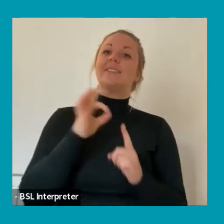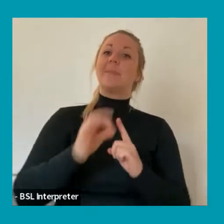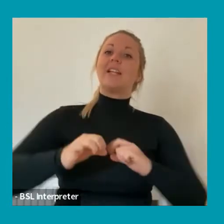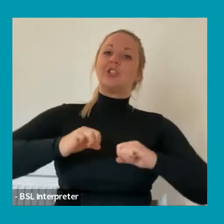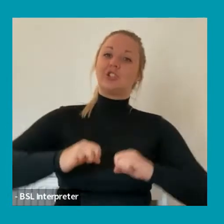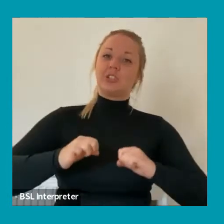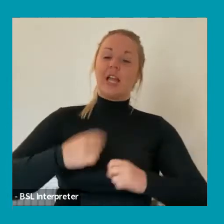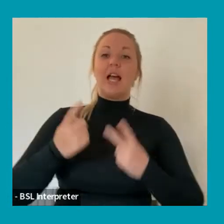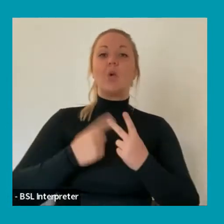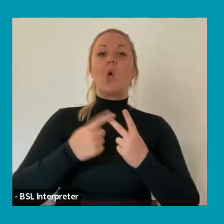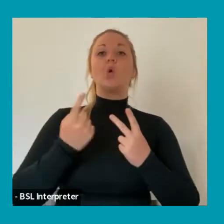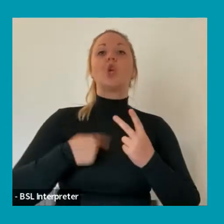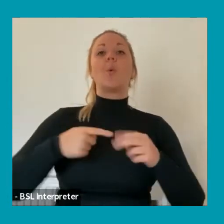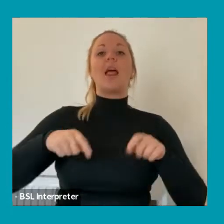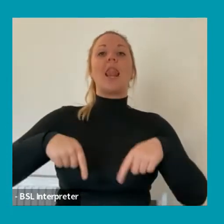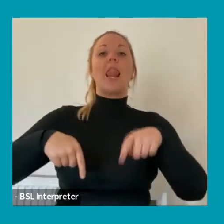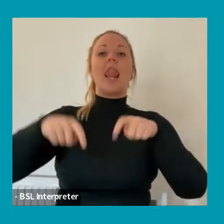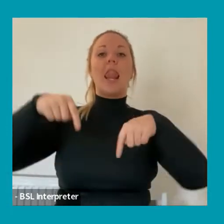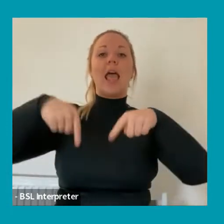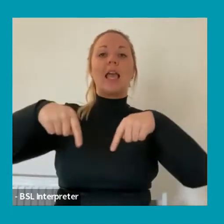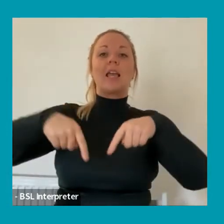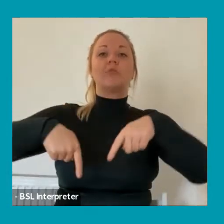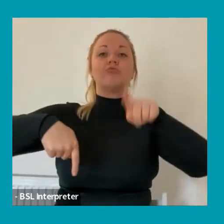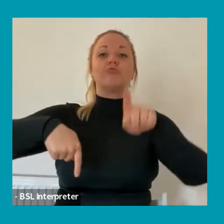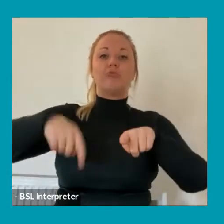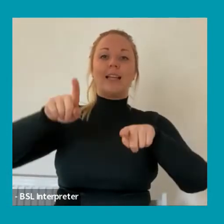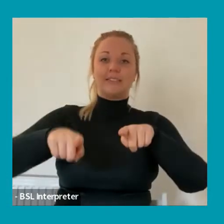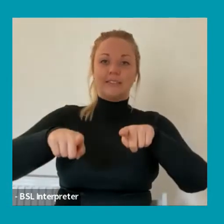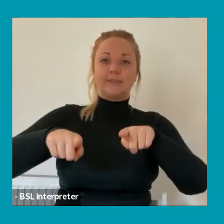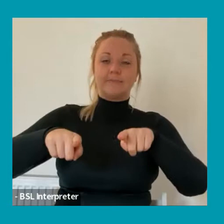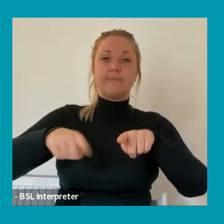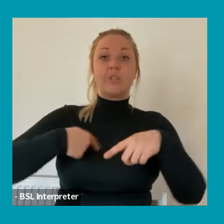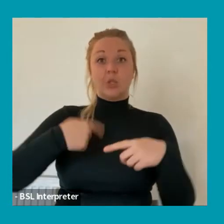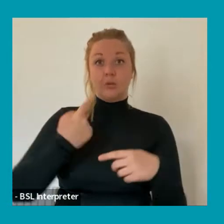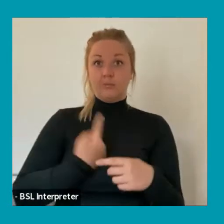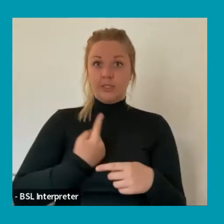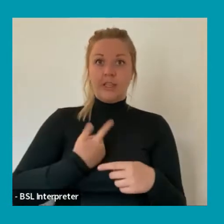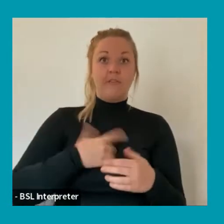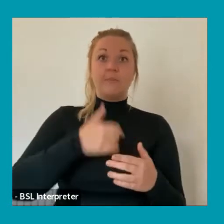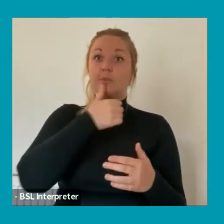Took about six months between using Access to Work and my line Manager